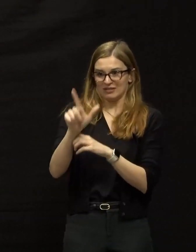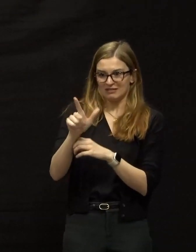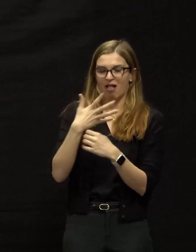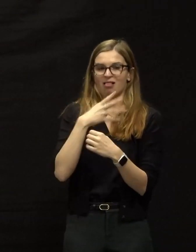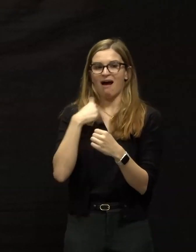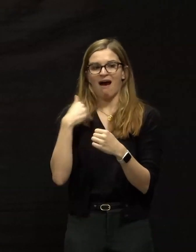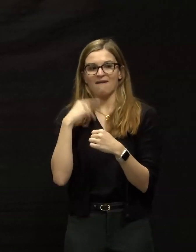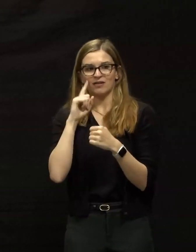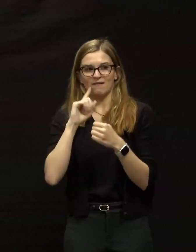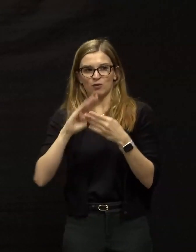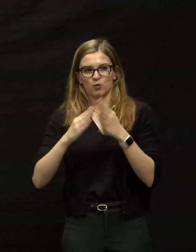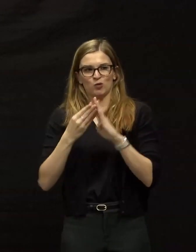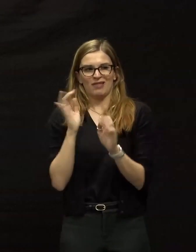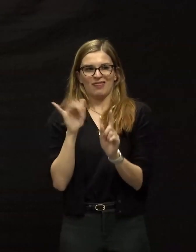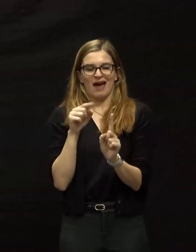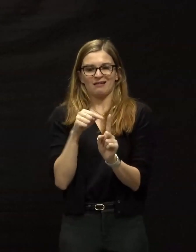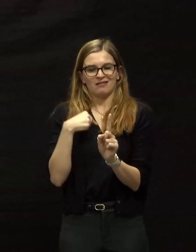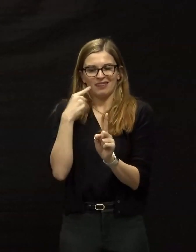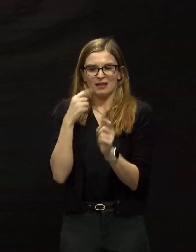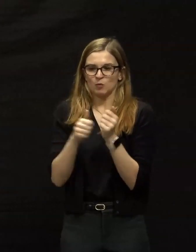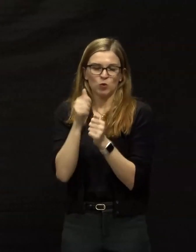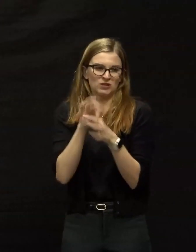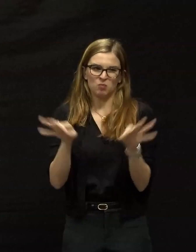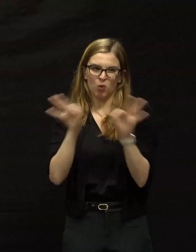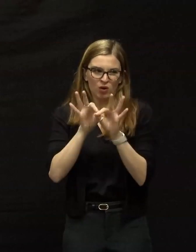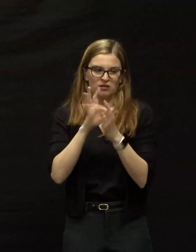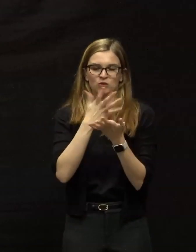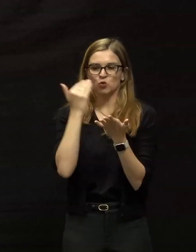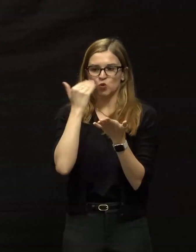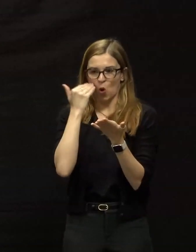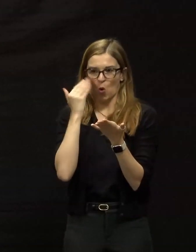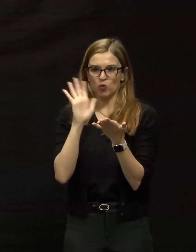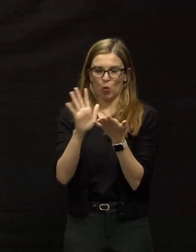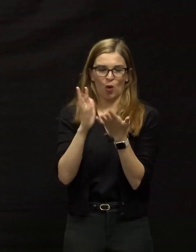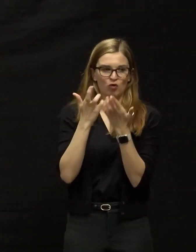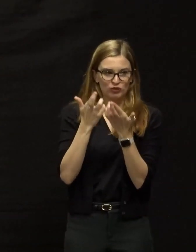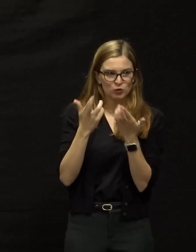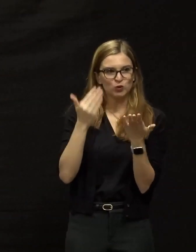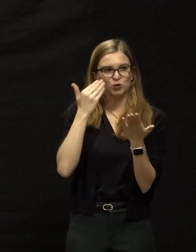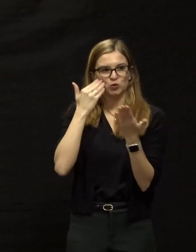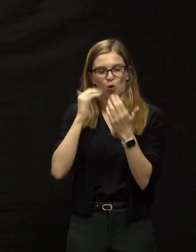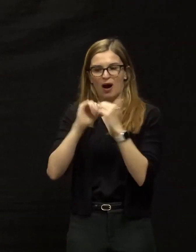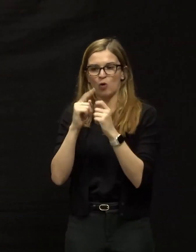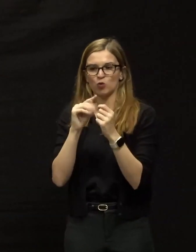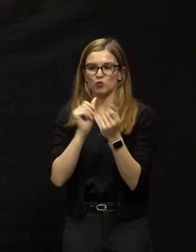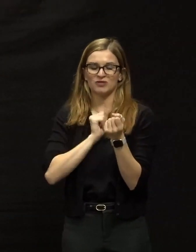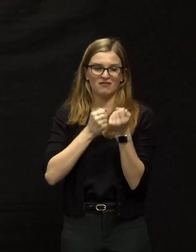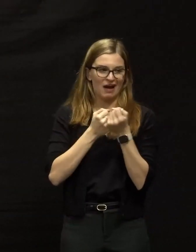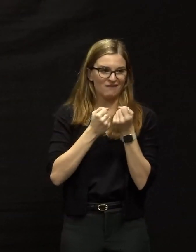to have ASL, to have a community. And I think that's the most important thing, is to know your resources.